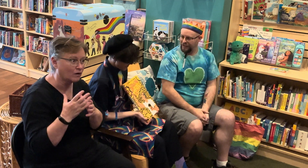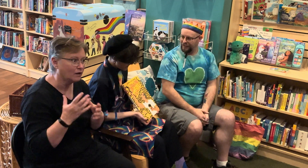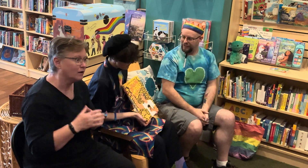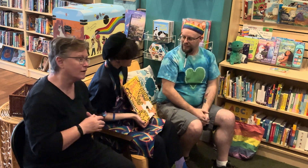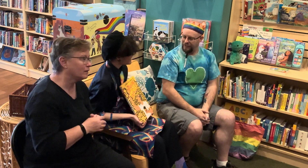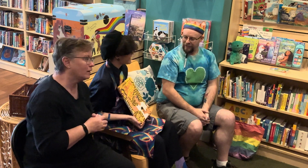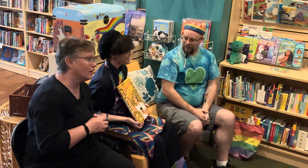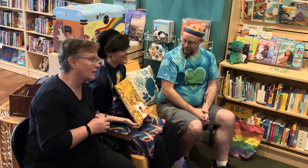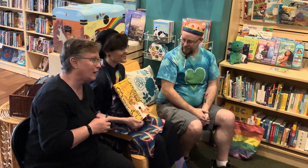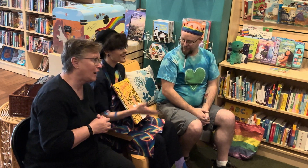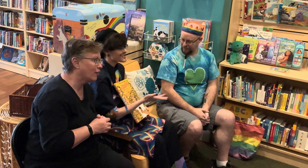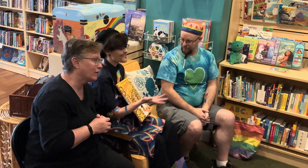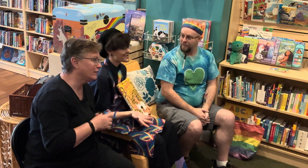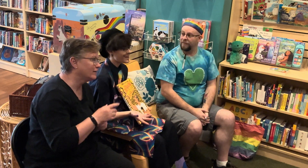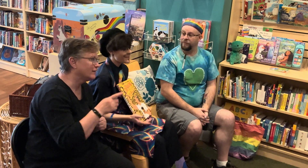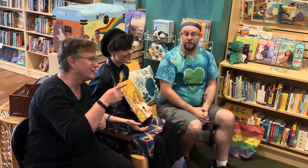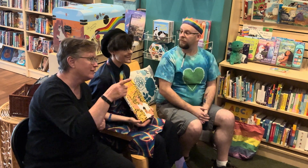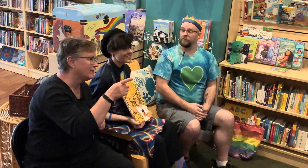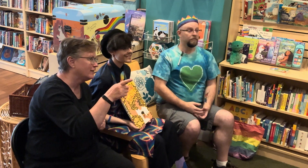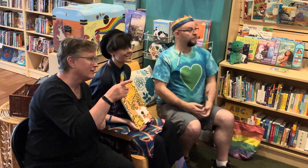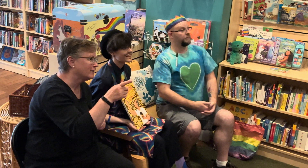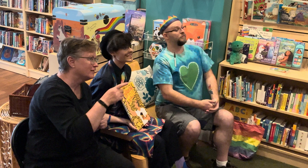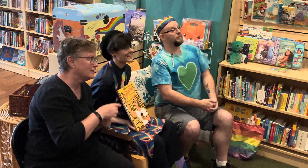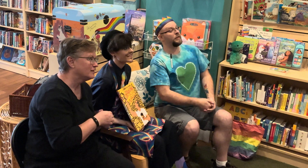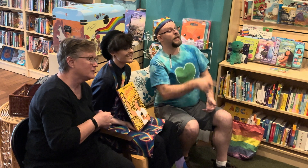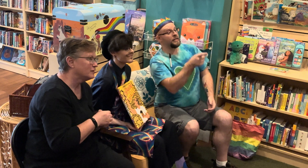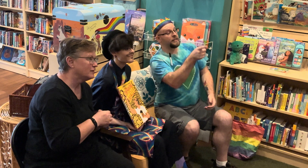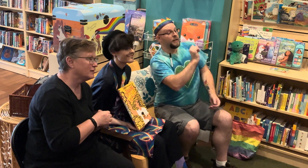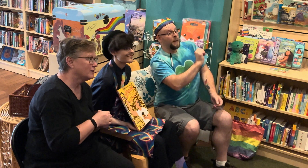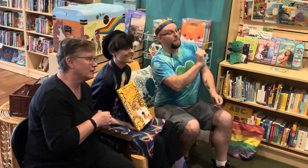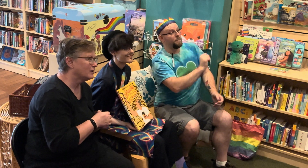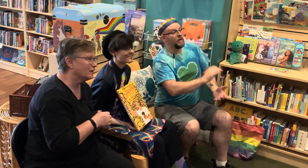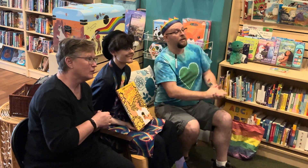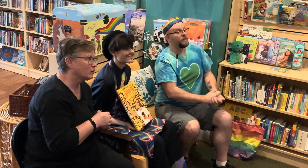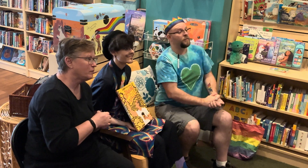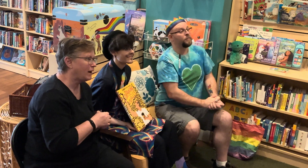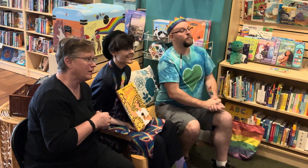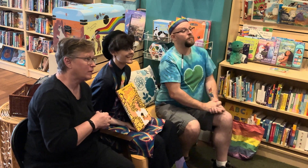absolutely! Thank you all so much for having me... AARON: Yes? ZAE: Remind